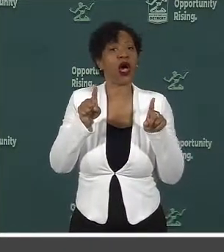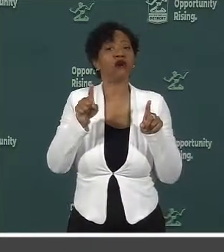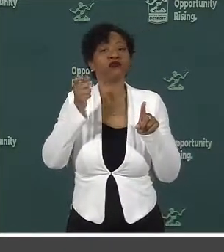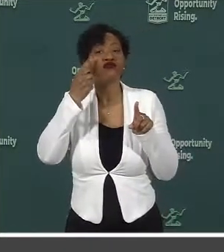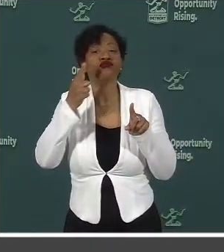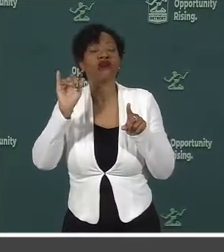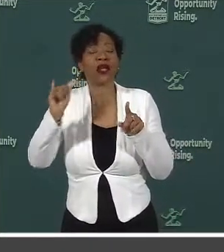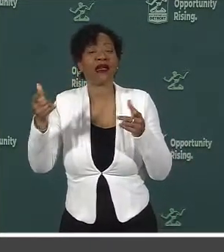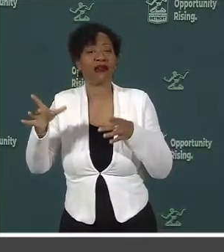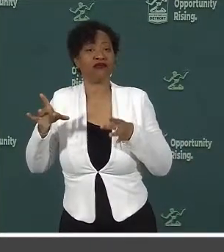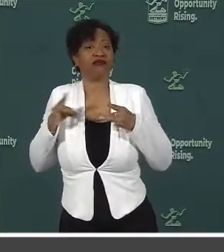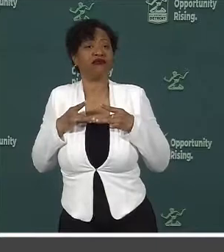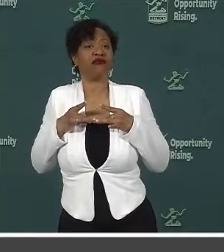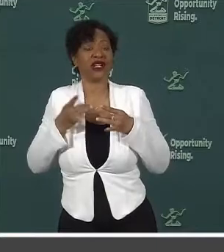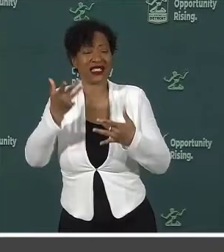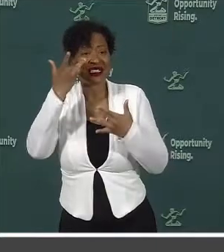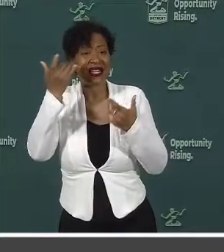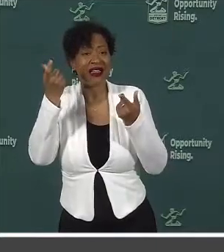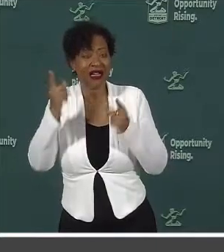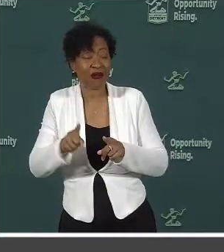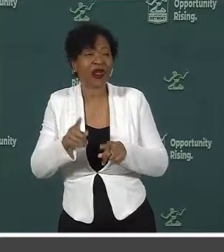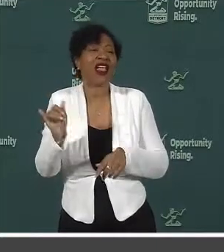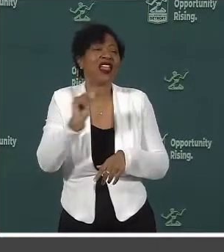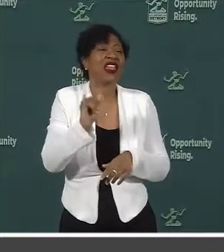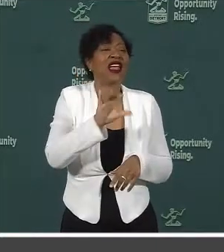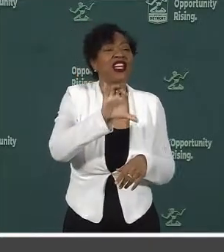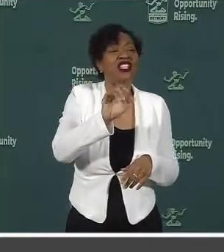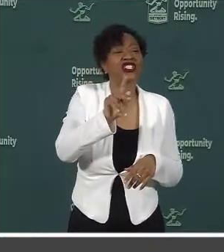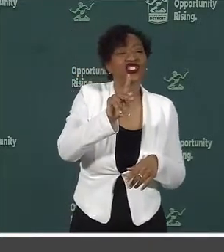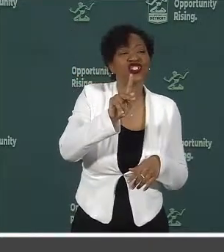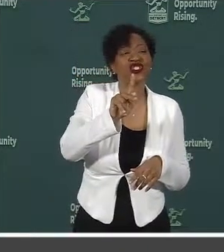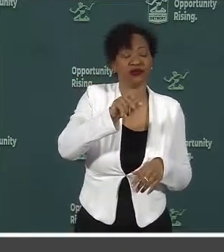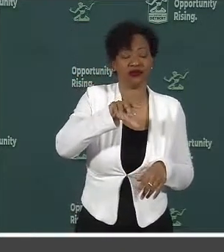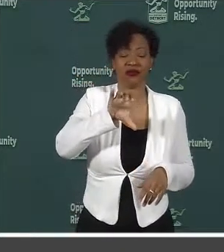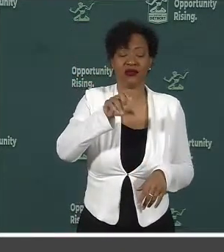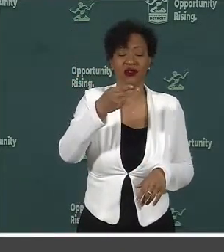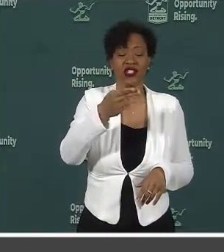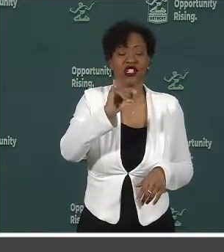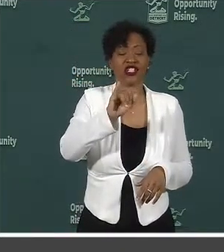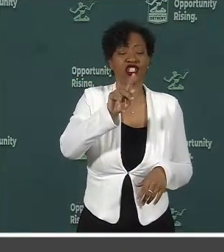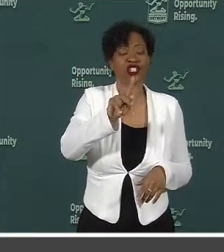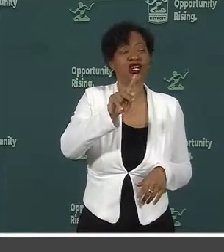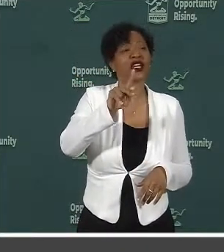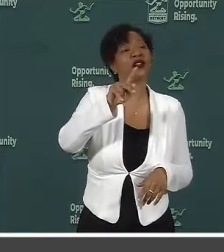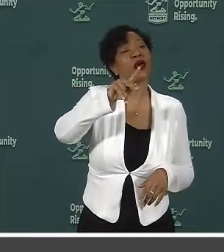TO AND AT TIMES THEY SPIKE AT TIMES SCHOOLS ARE CLOSED FOR CHICKENPOX AND SEASONAL FLU AND